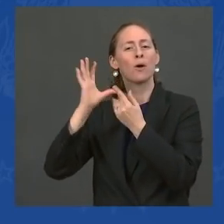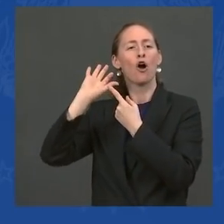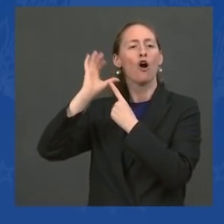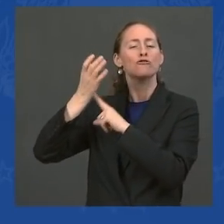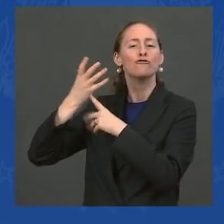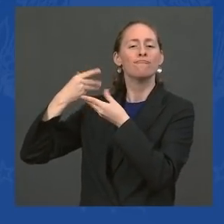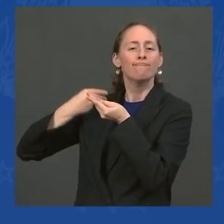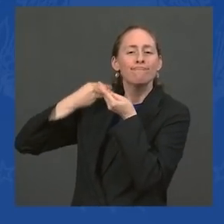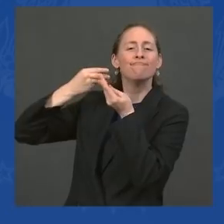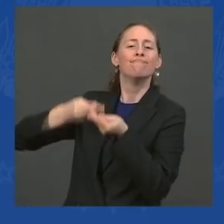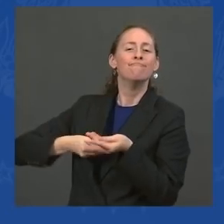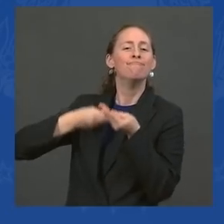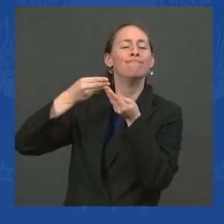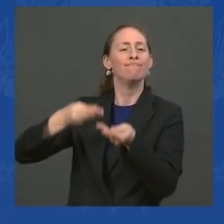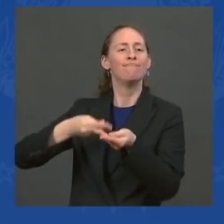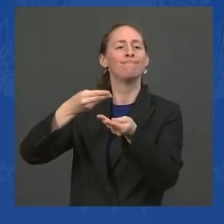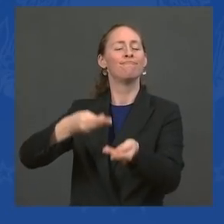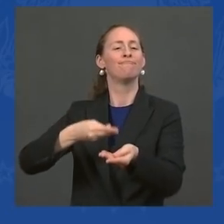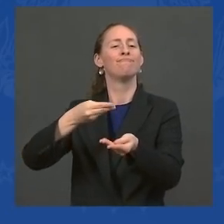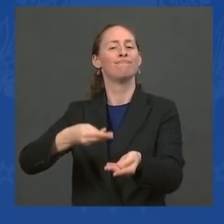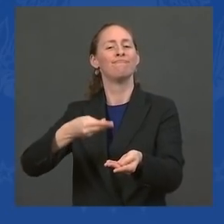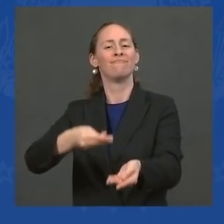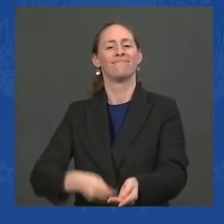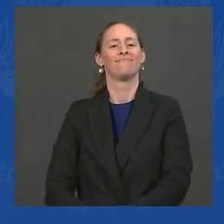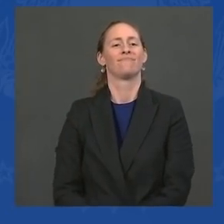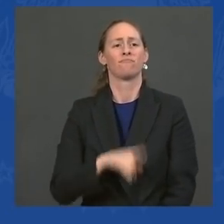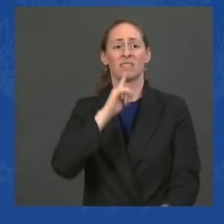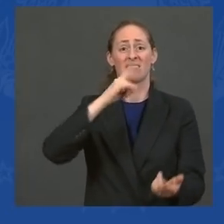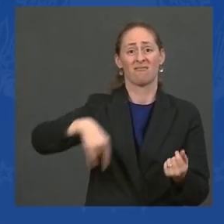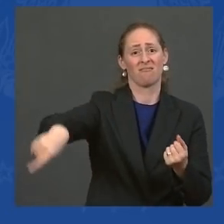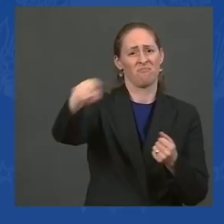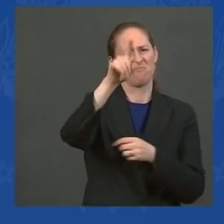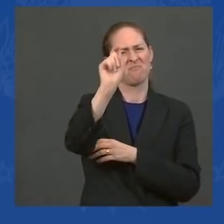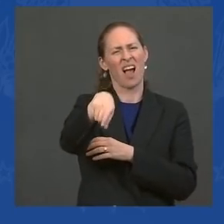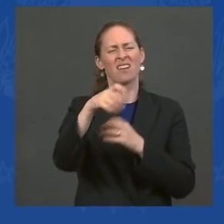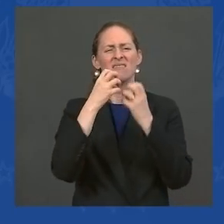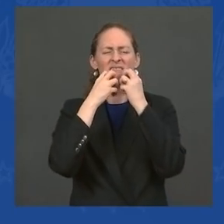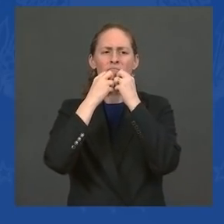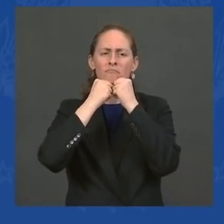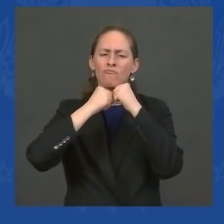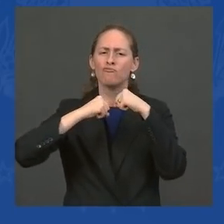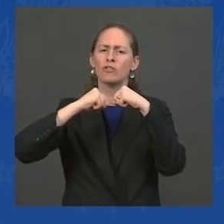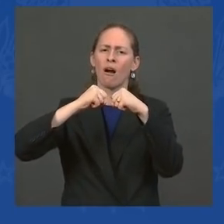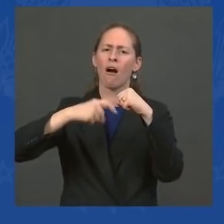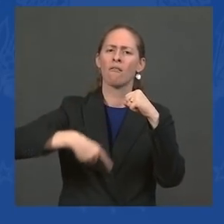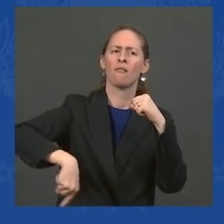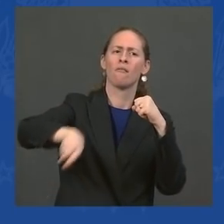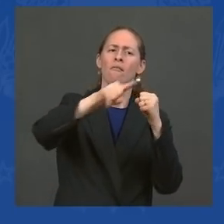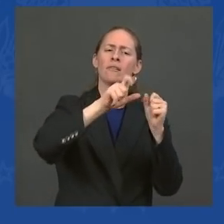And preserving them is the fulfillment of a promise to our children and all those who will come to leave this world